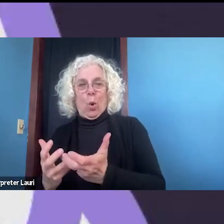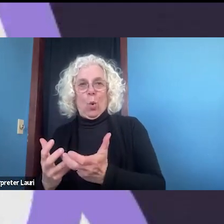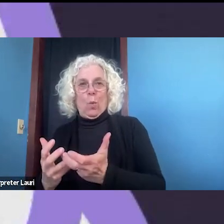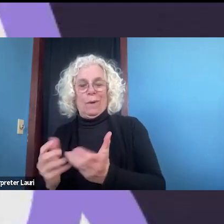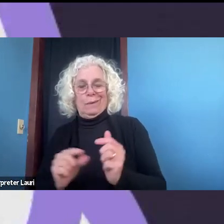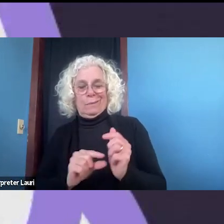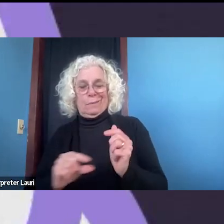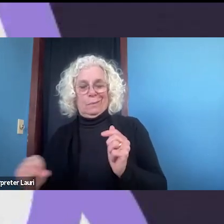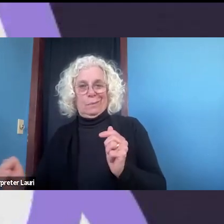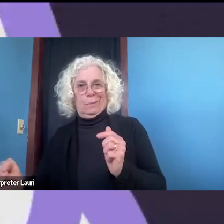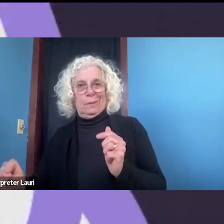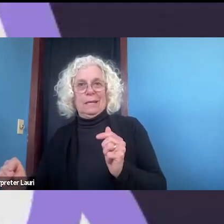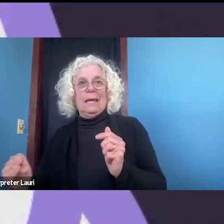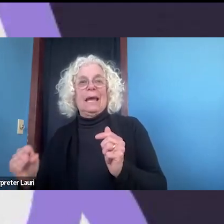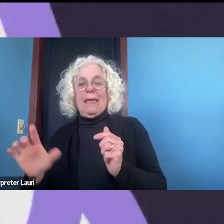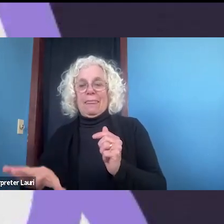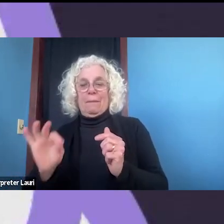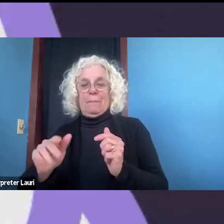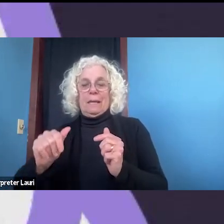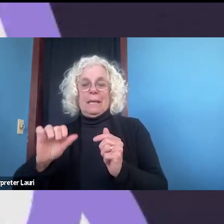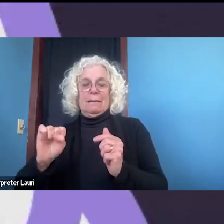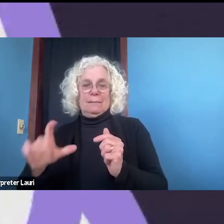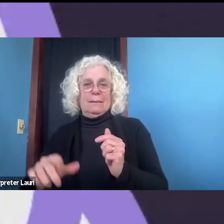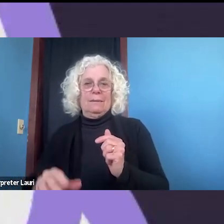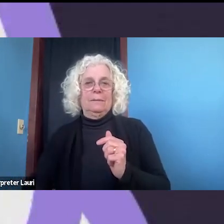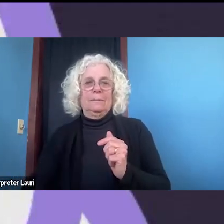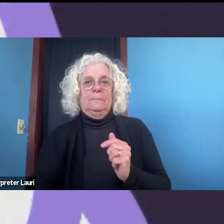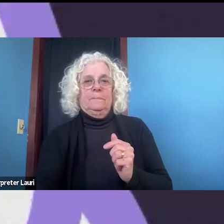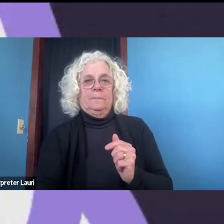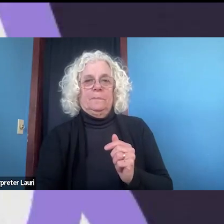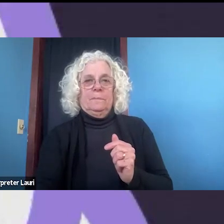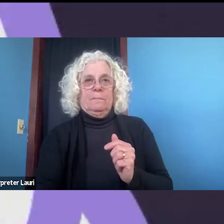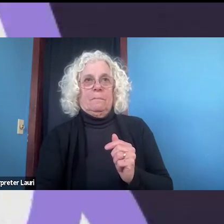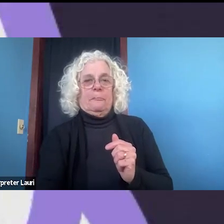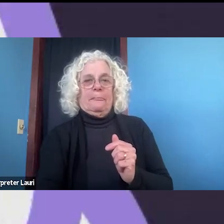And then you select American Sign Language. Zoom generated closed captions